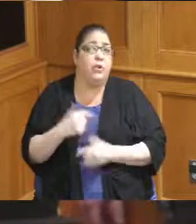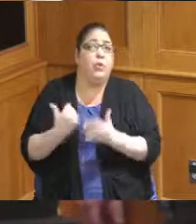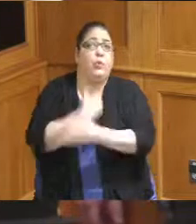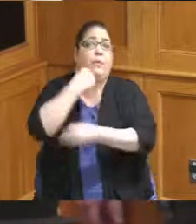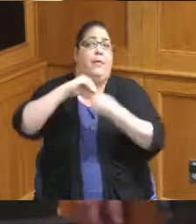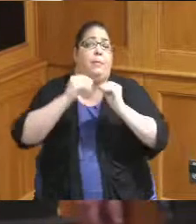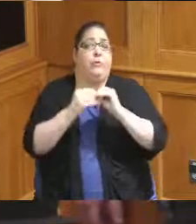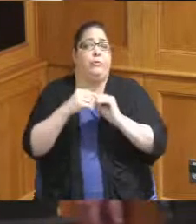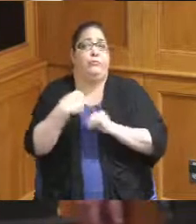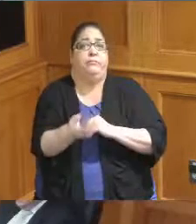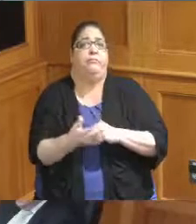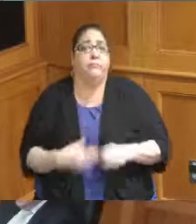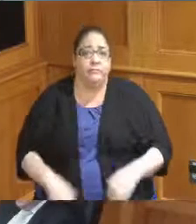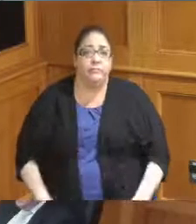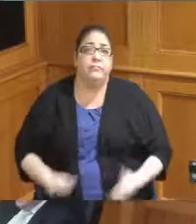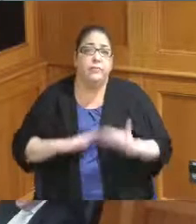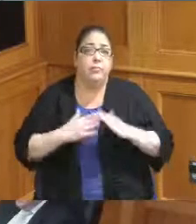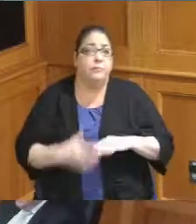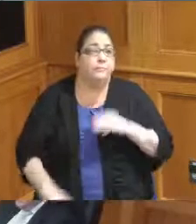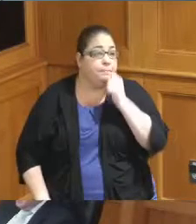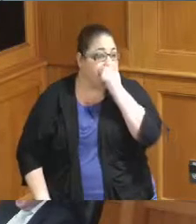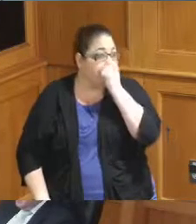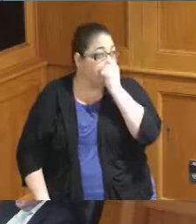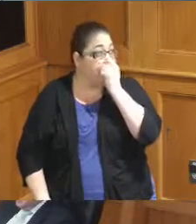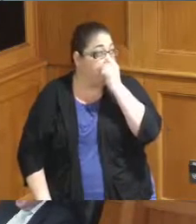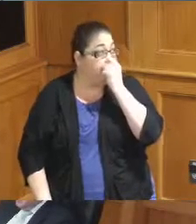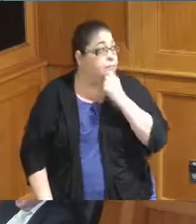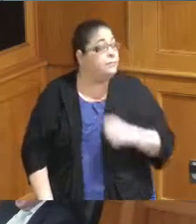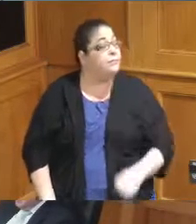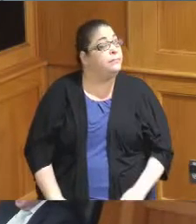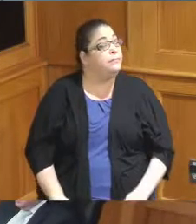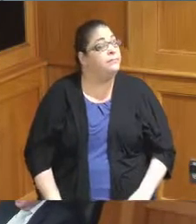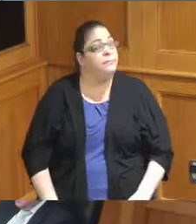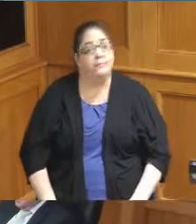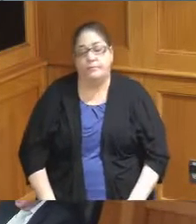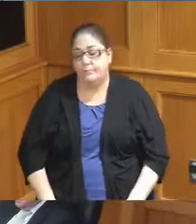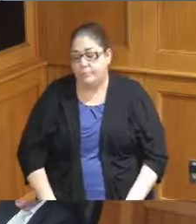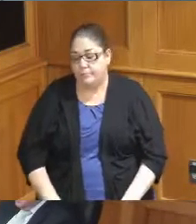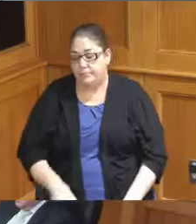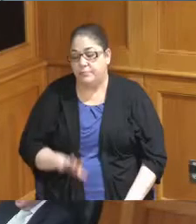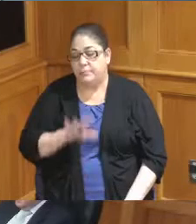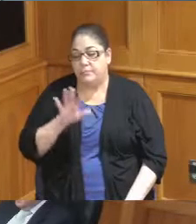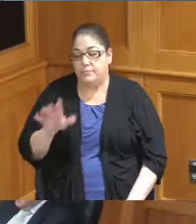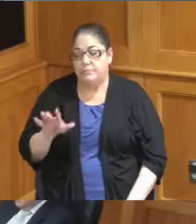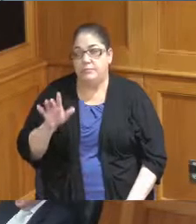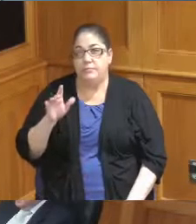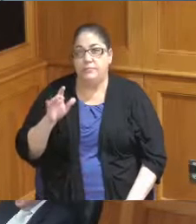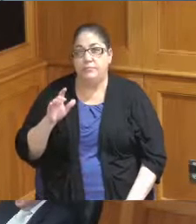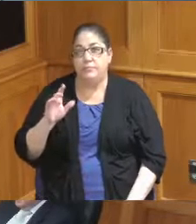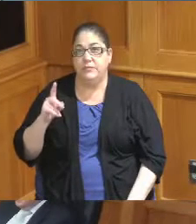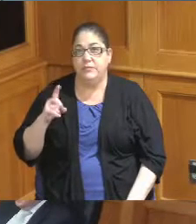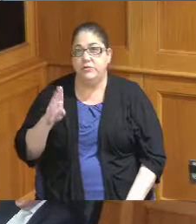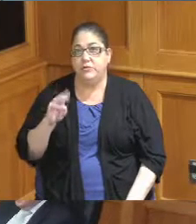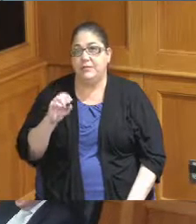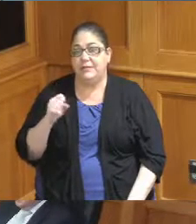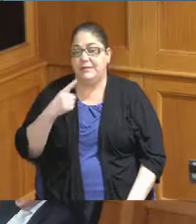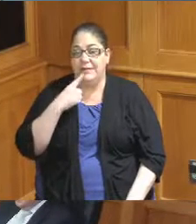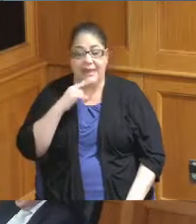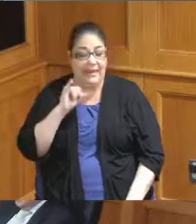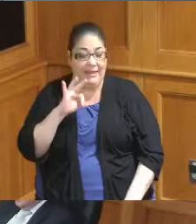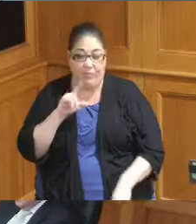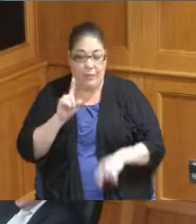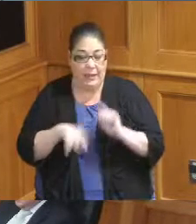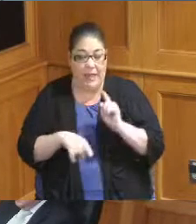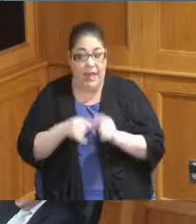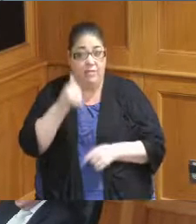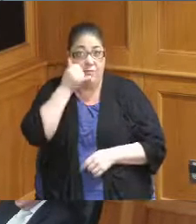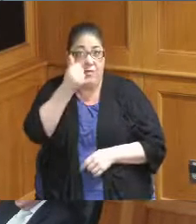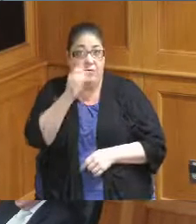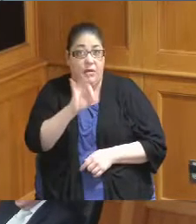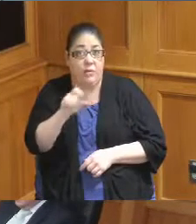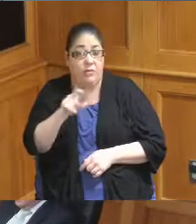you're talking about an option if you can't get through not to 9-1-1 when an option also be say